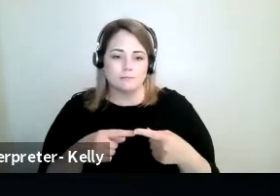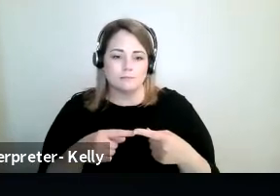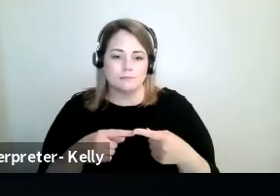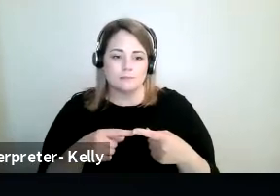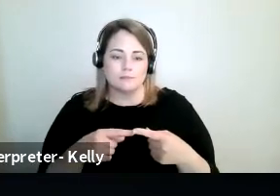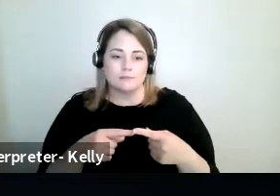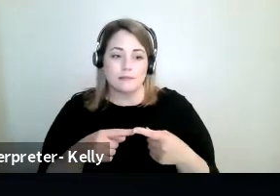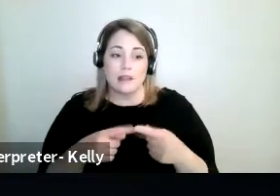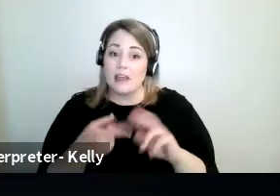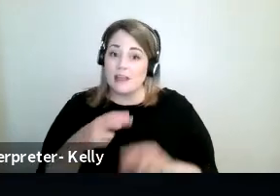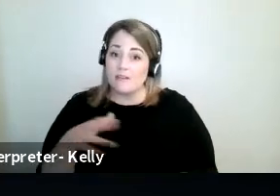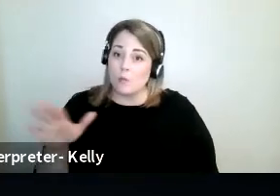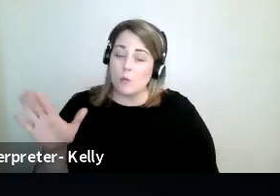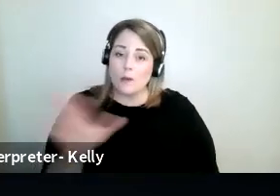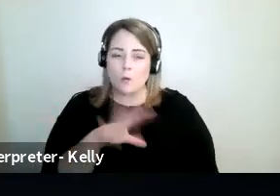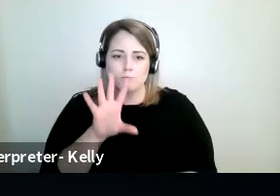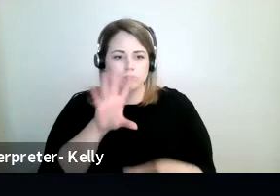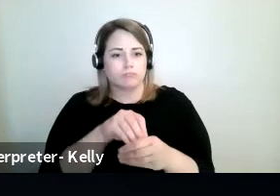get involved with the National Disability Strategy and put pressure on,